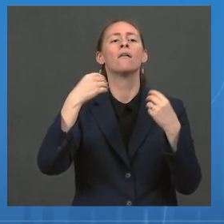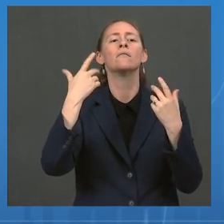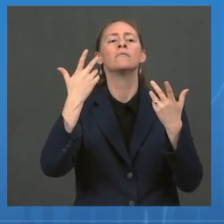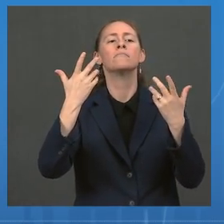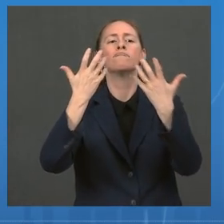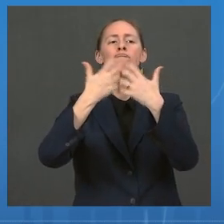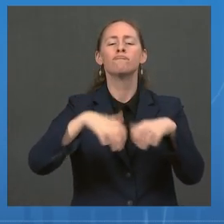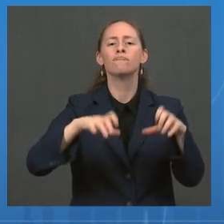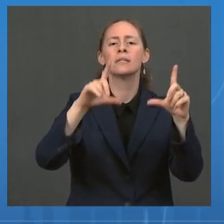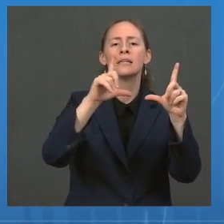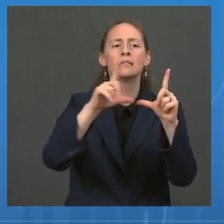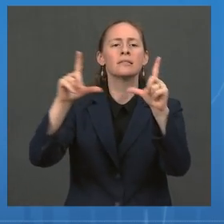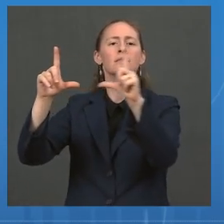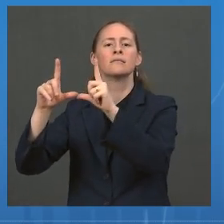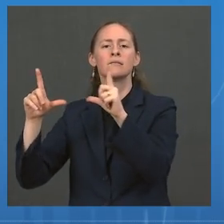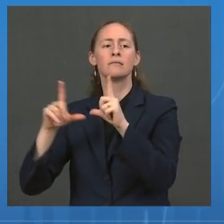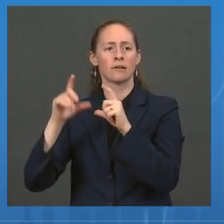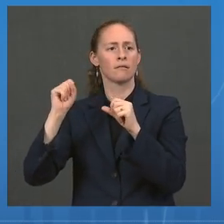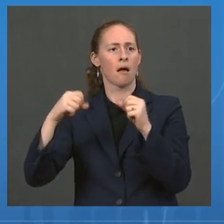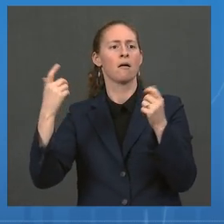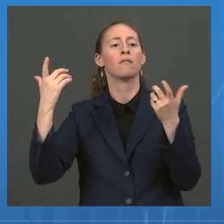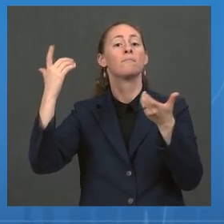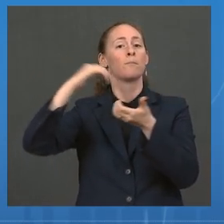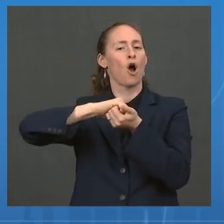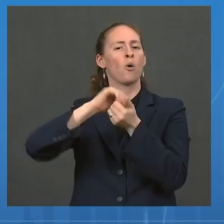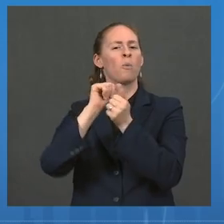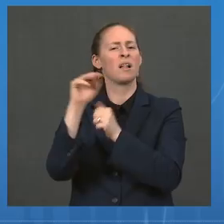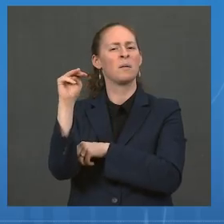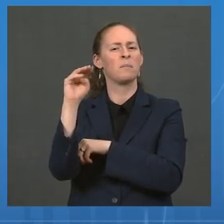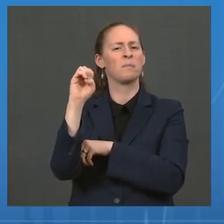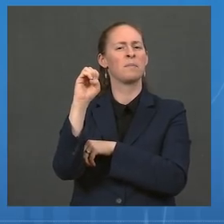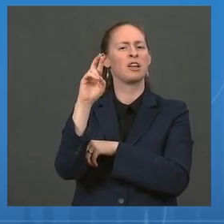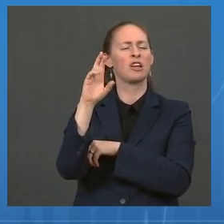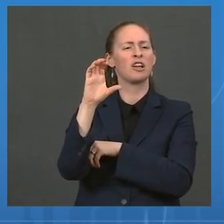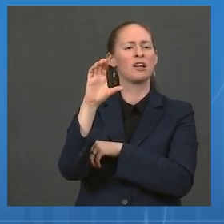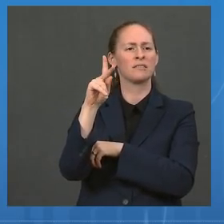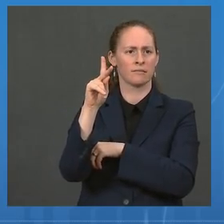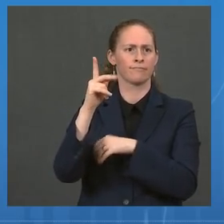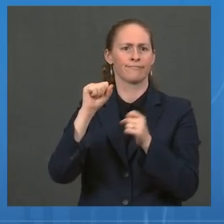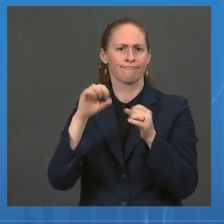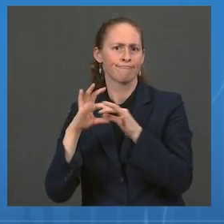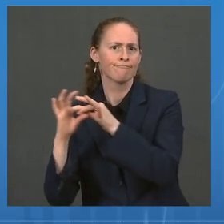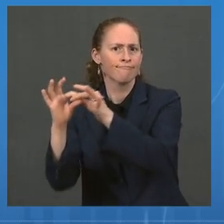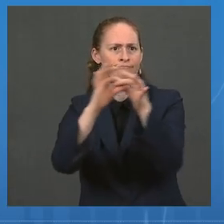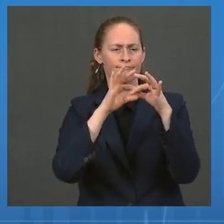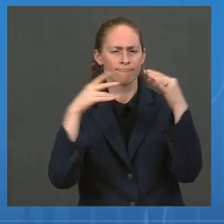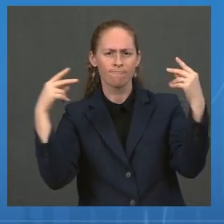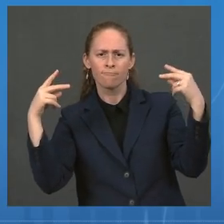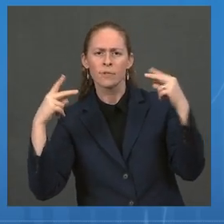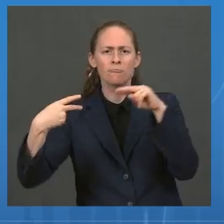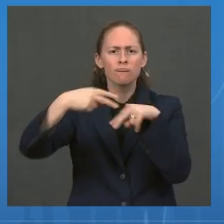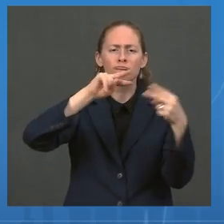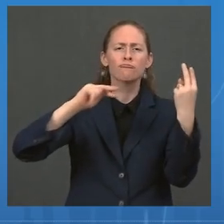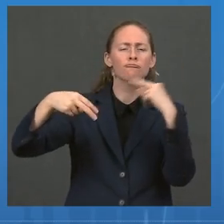an example of a true cross-sector collaboration. Next slide. So, finally, we have another potential tool --